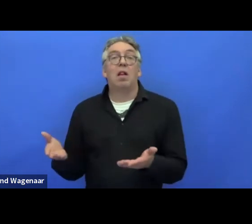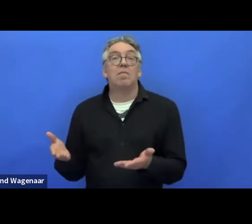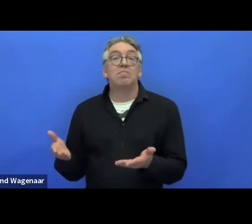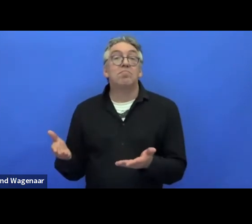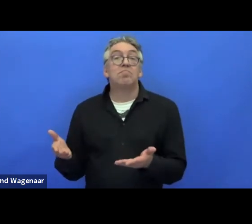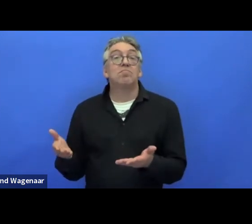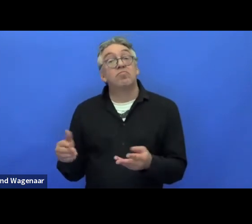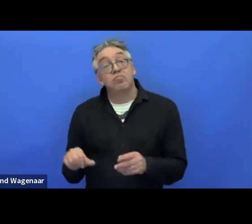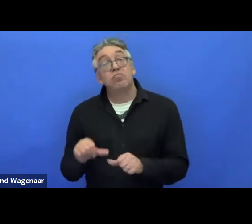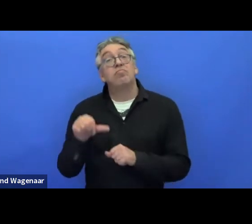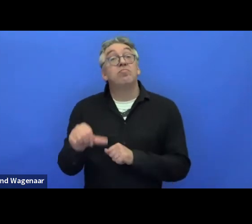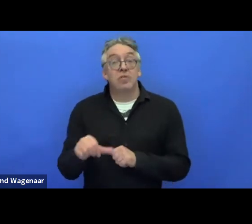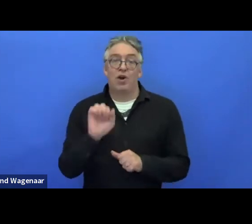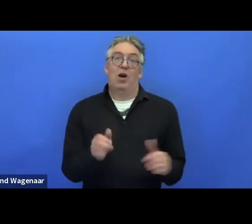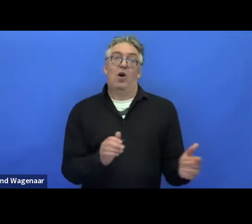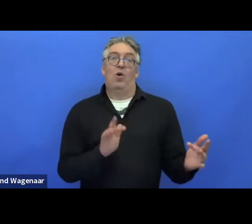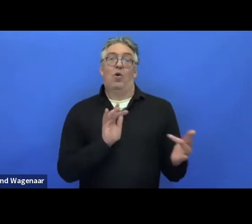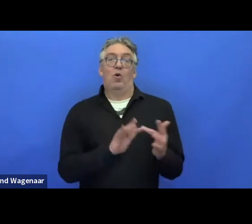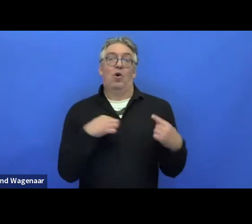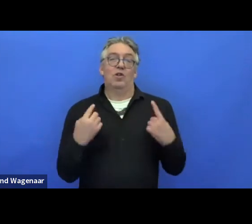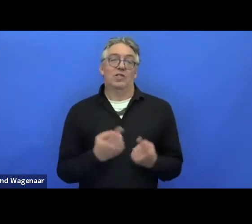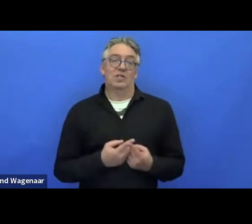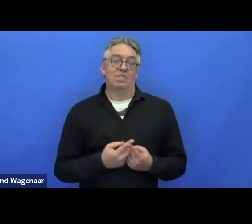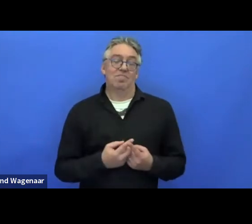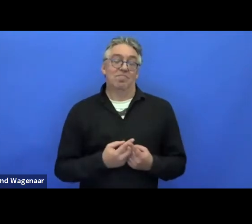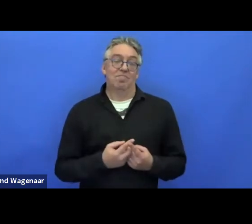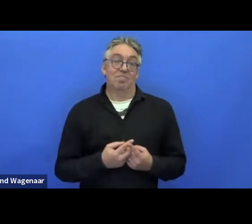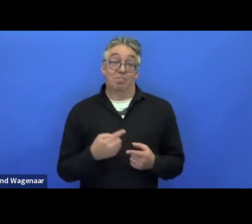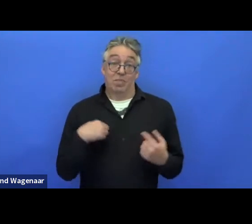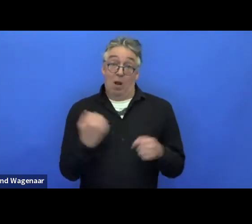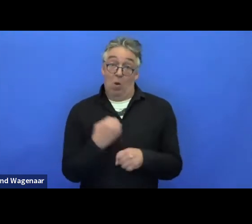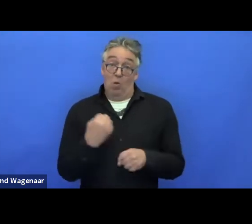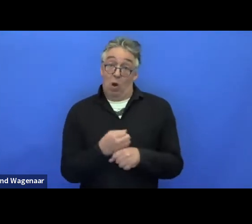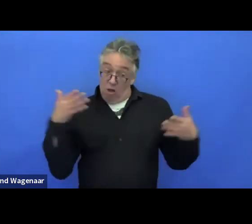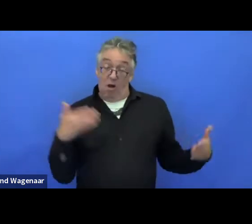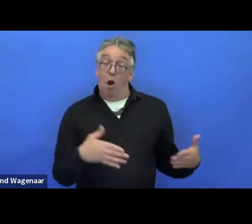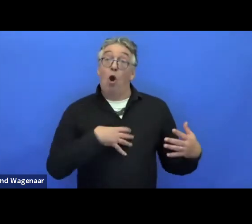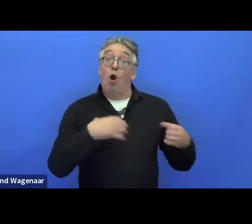Dealing with complaints is one part of our work, there is another part which is important